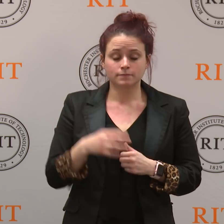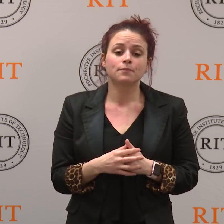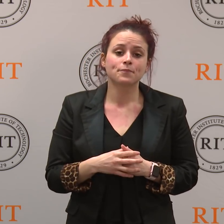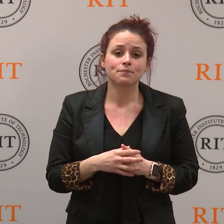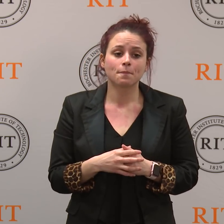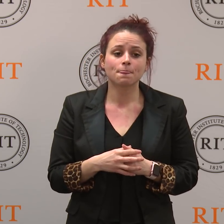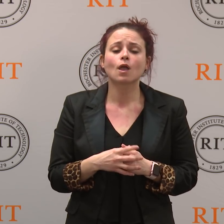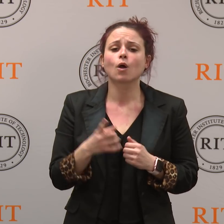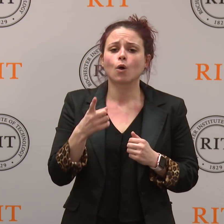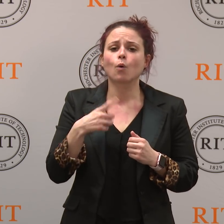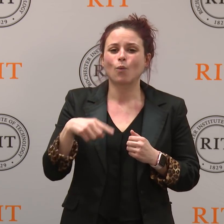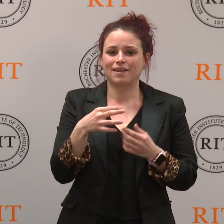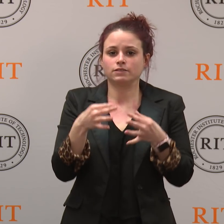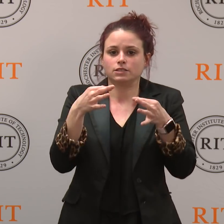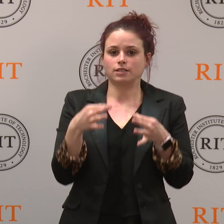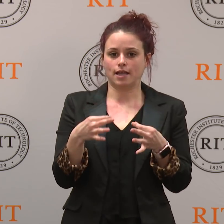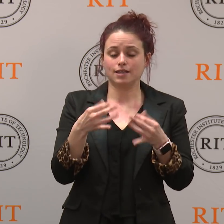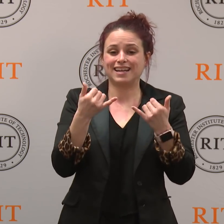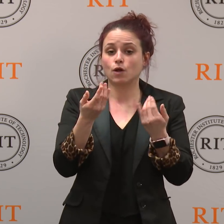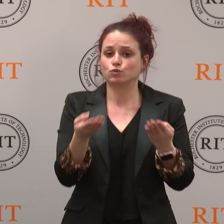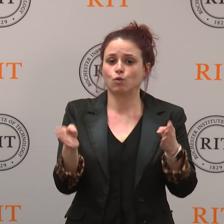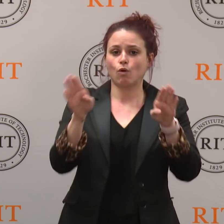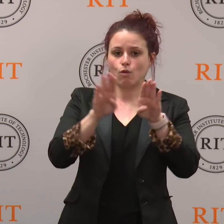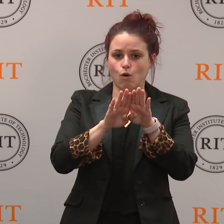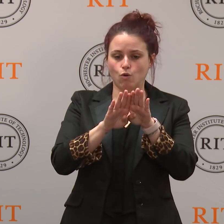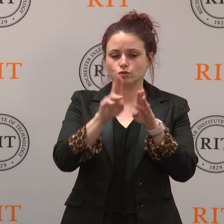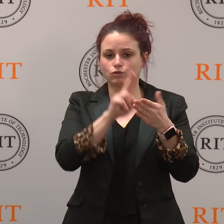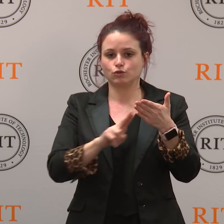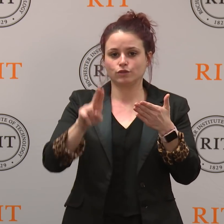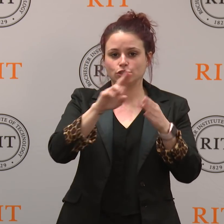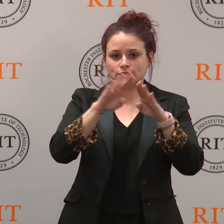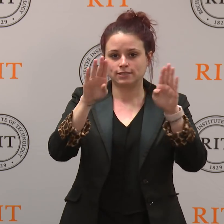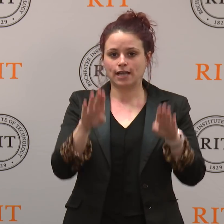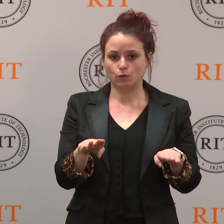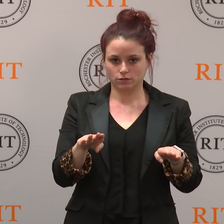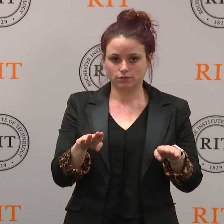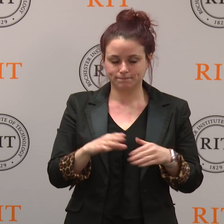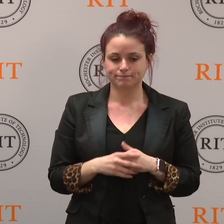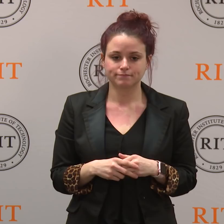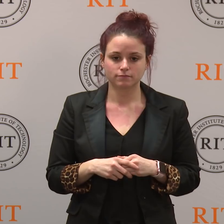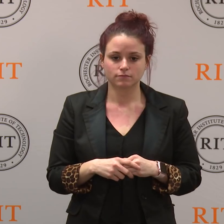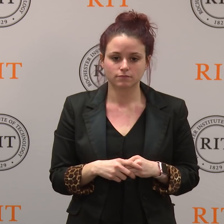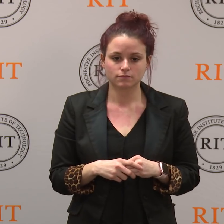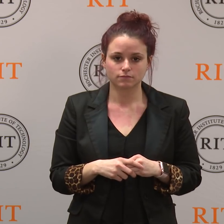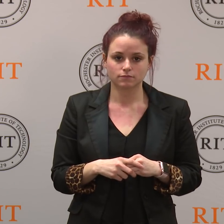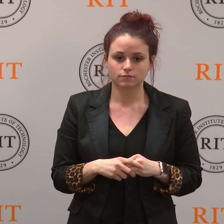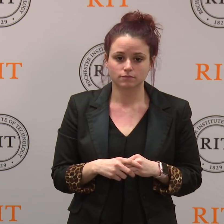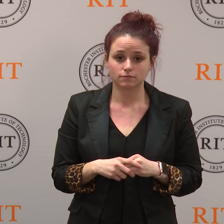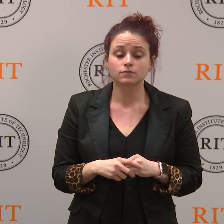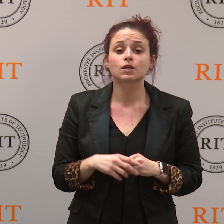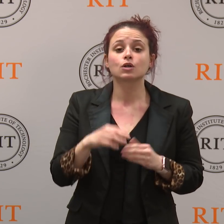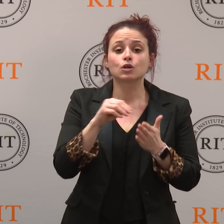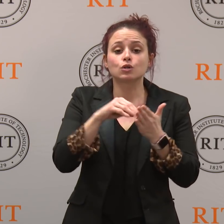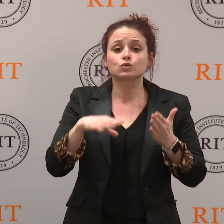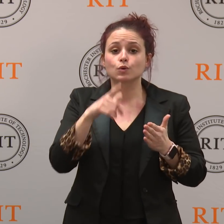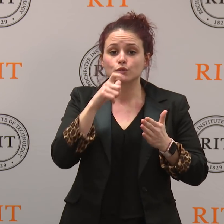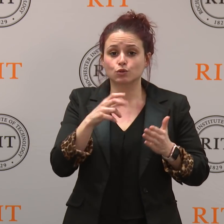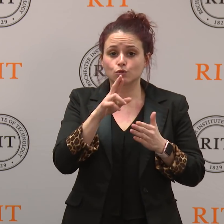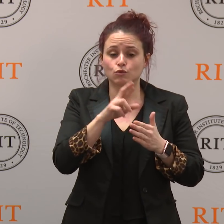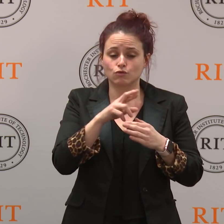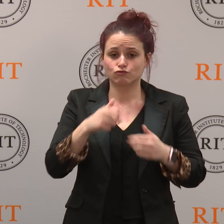We have made the decision to close university housing. Students residing in university housing